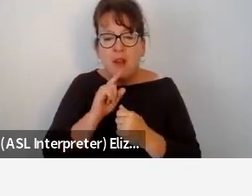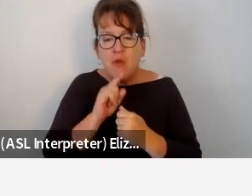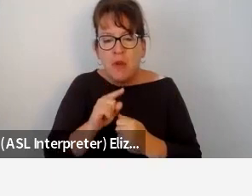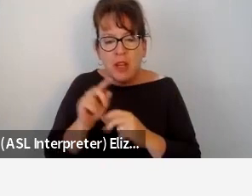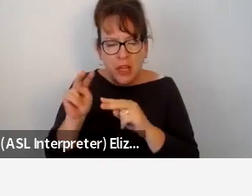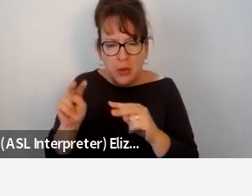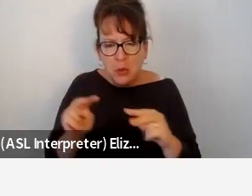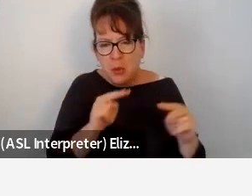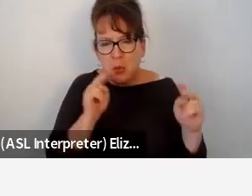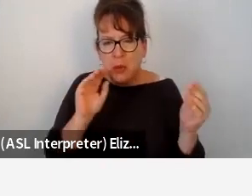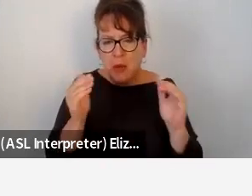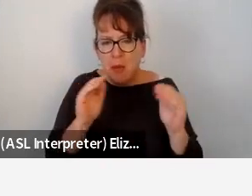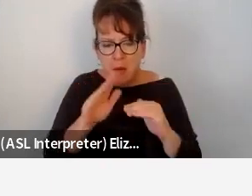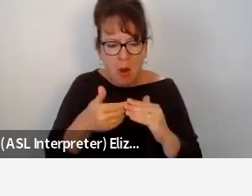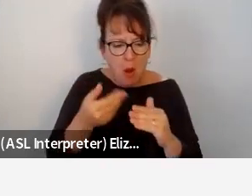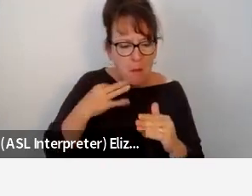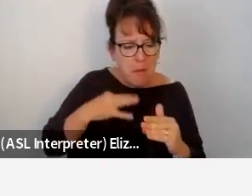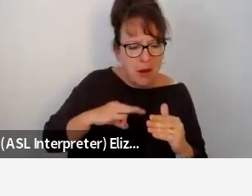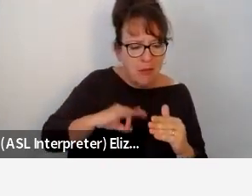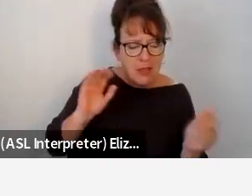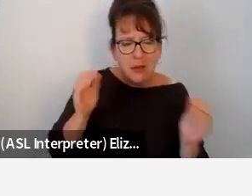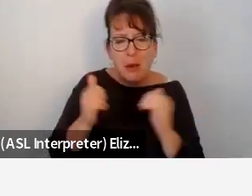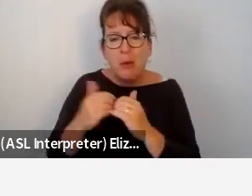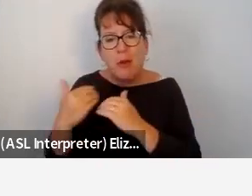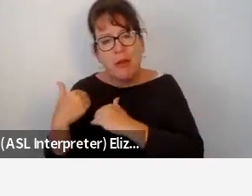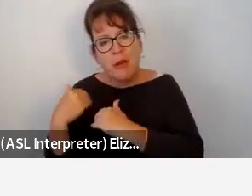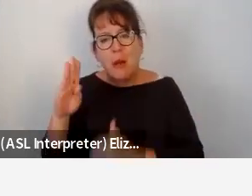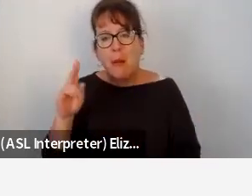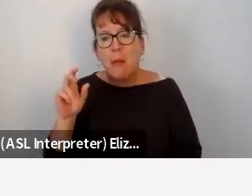With the small caveat, there's a tiny piece that will go to administrative funds